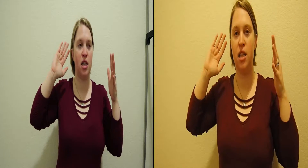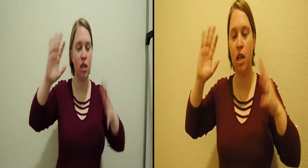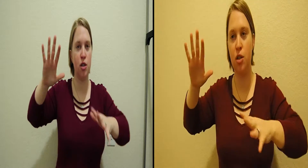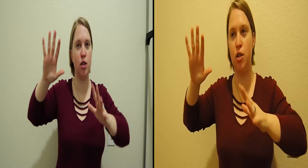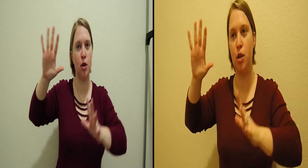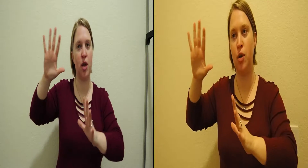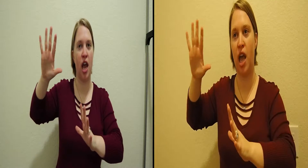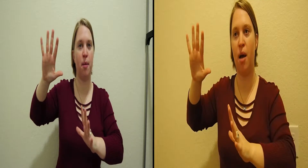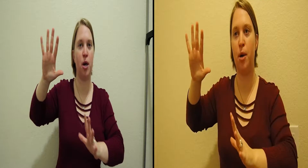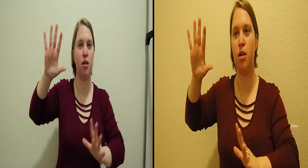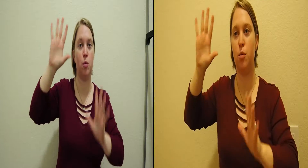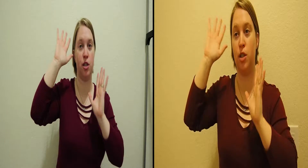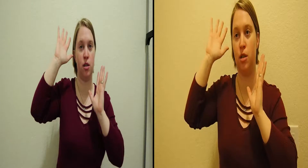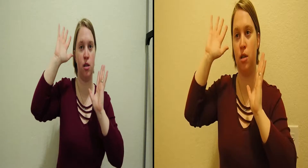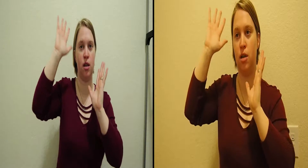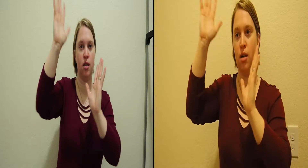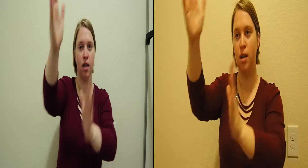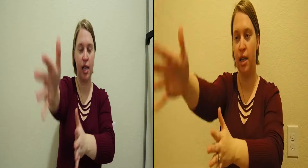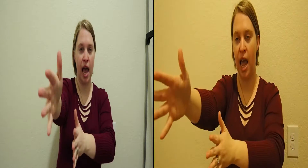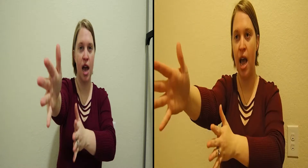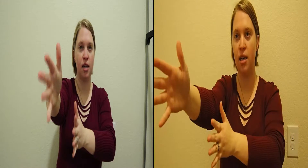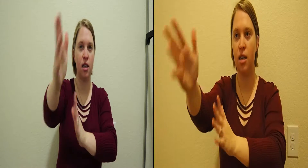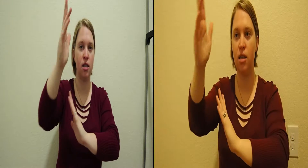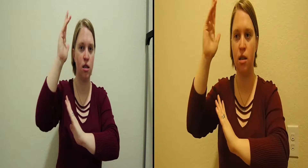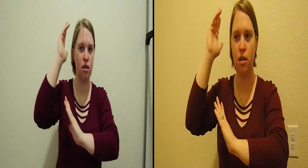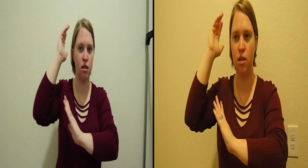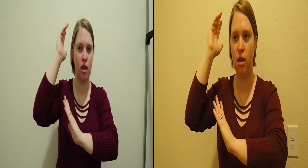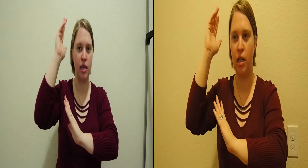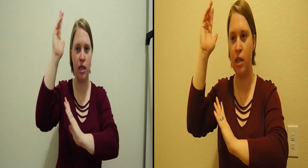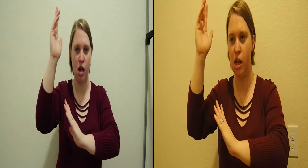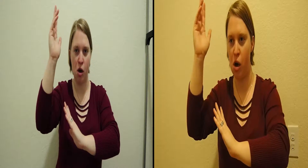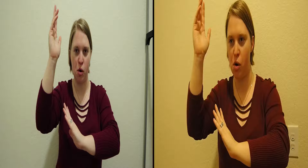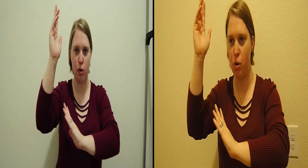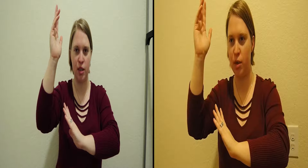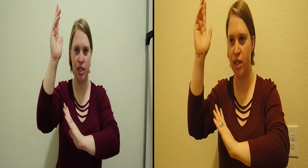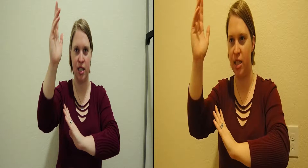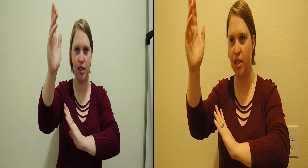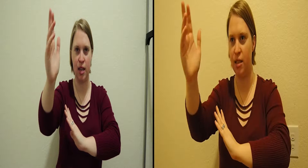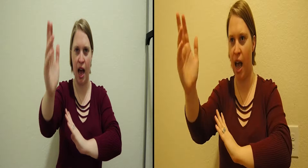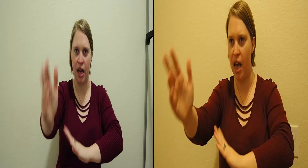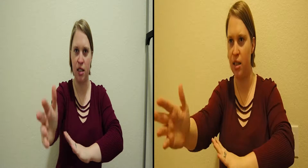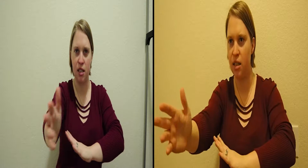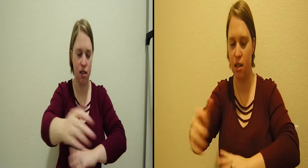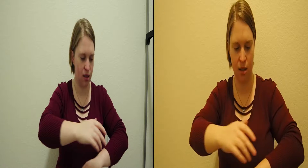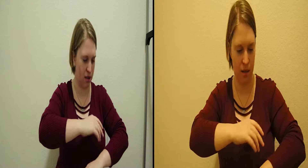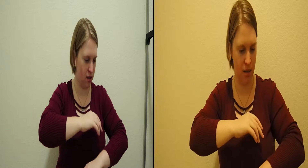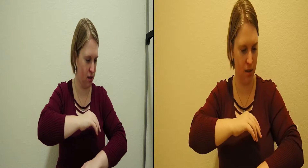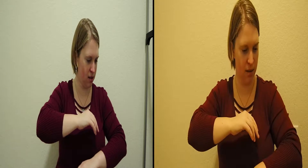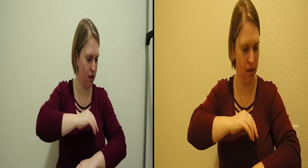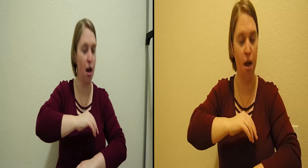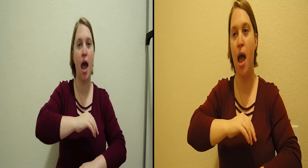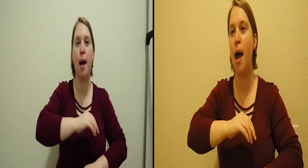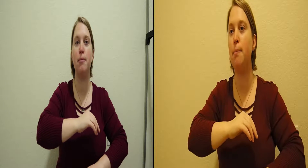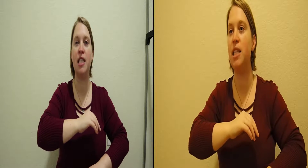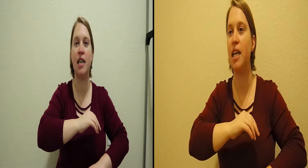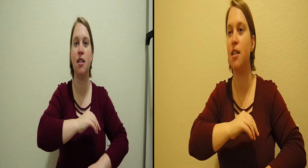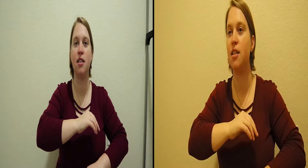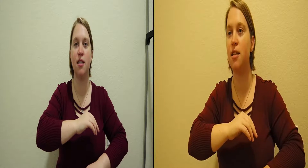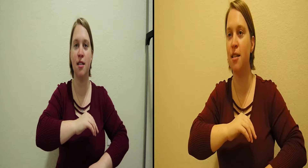This new camera which is Canon EOS m6